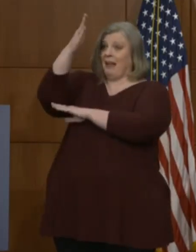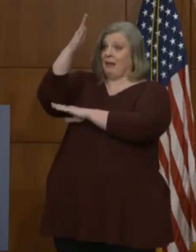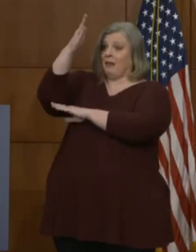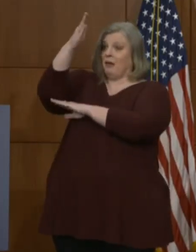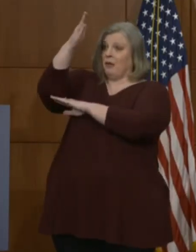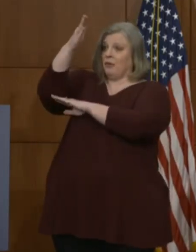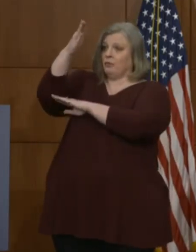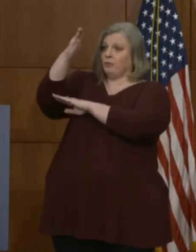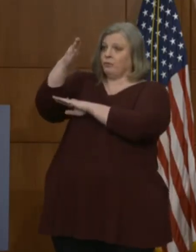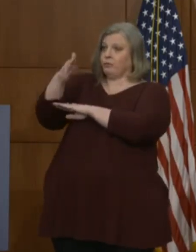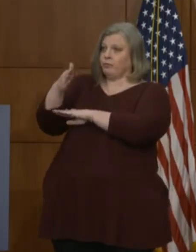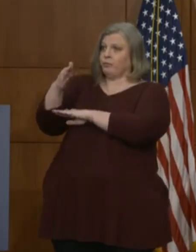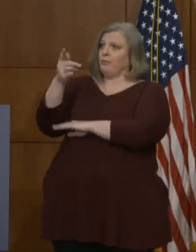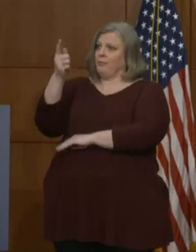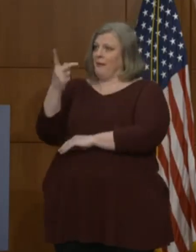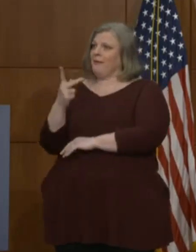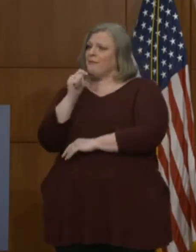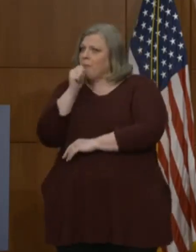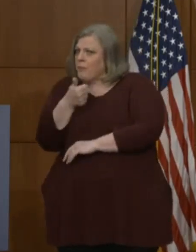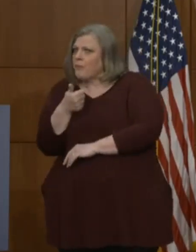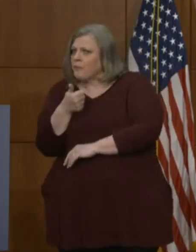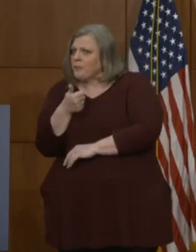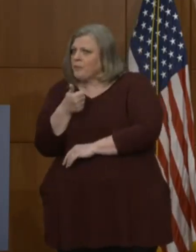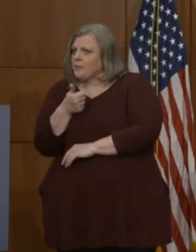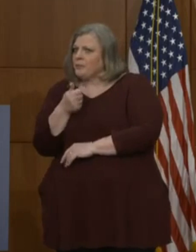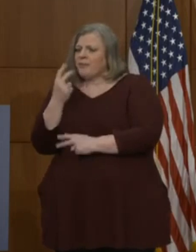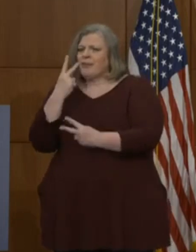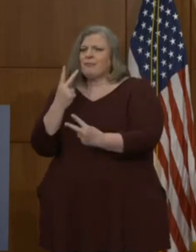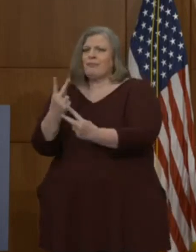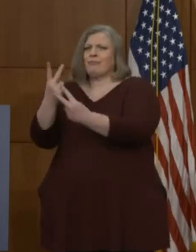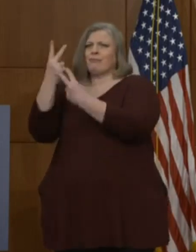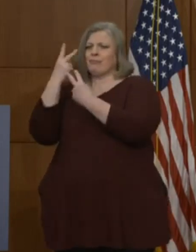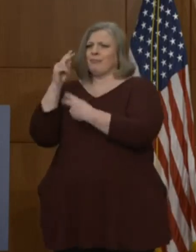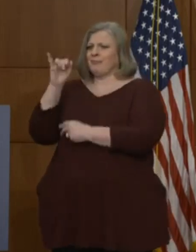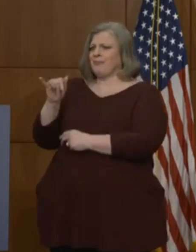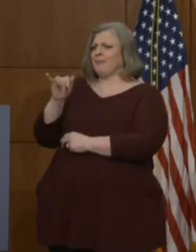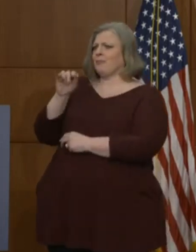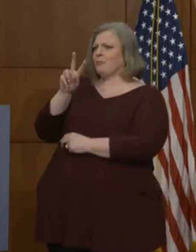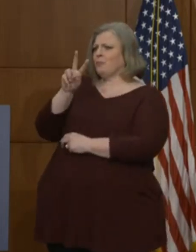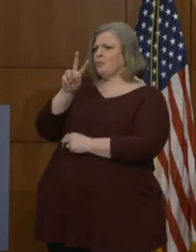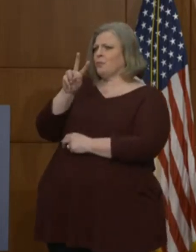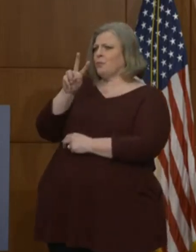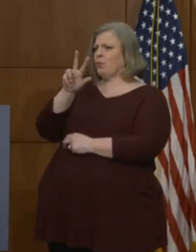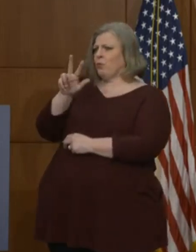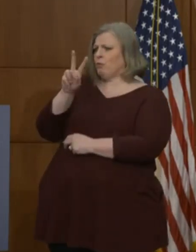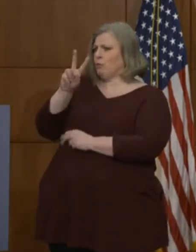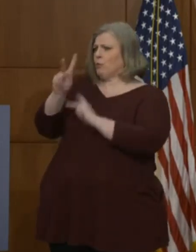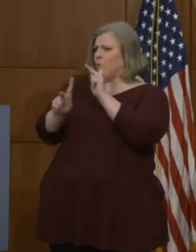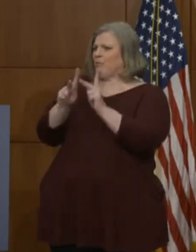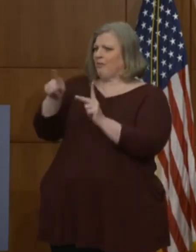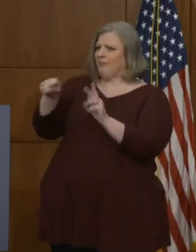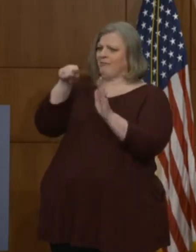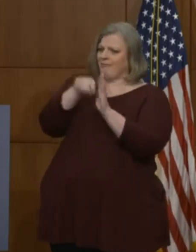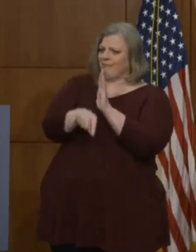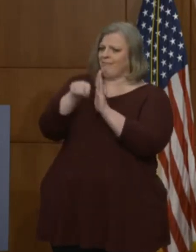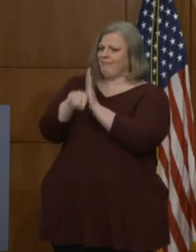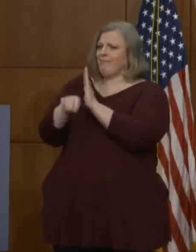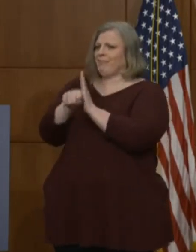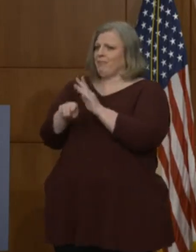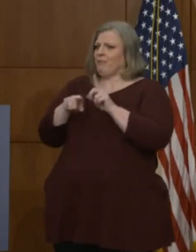FLAGS ACROSS THE STATE TO BE LOWERED TO HALF STAFF IN MEMORY LOWERED TO HALF STAFF IN MEMORY OF THE THIRTY TWO PEOPLE WHO OF THE THIRTY TWO PEOPLE WHO WERE KILLED THAT DAY. I HAVE WERE KILLED THAT DAY. I HAVE THOUGHTS ARE ALWAYS WITH THEIR